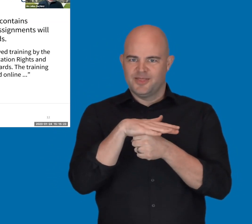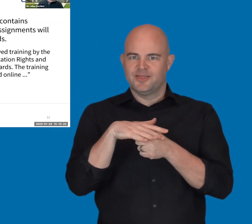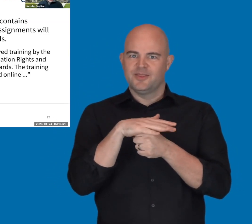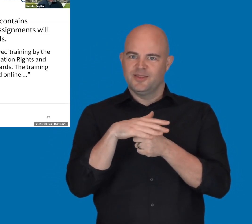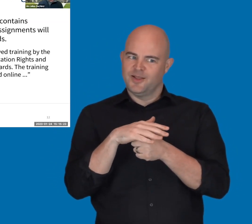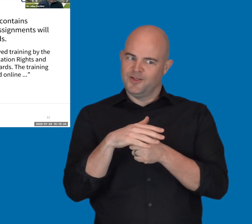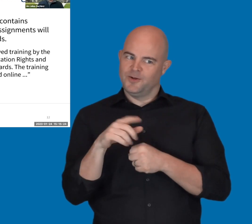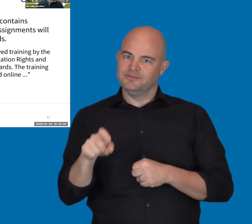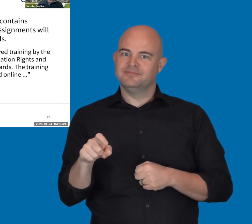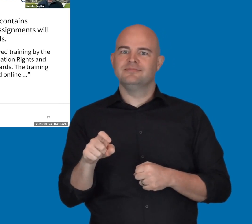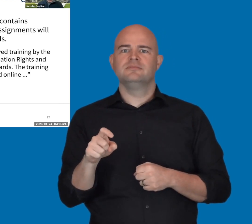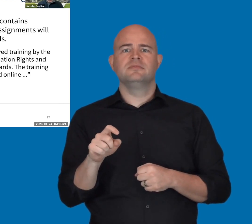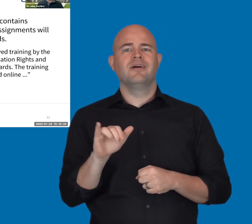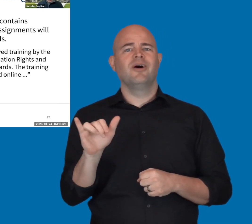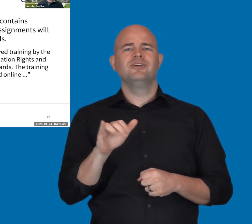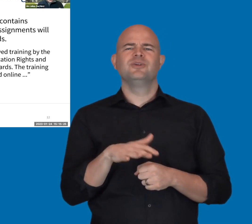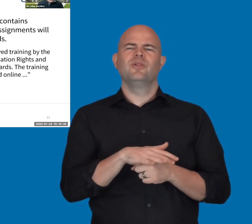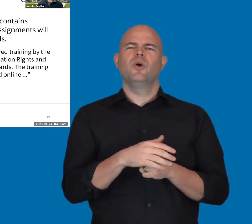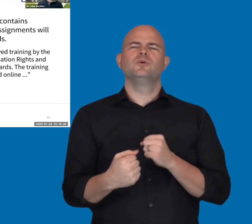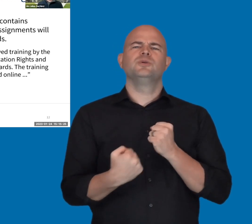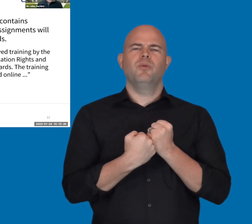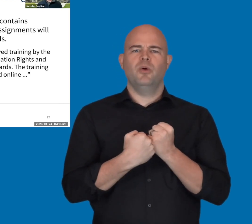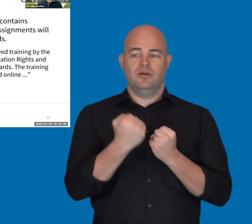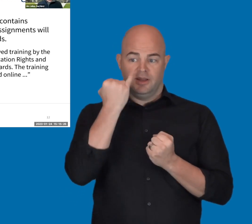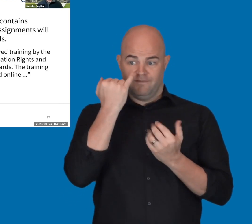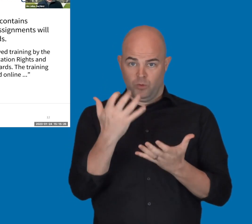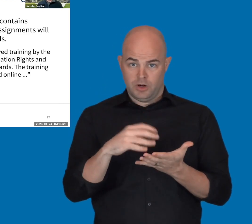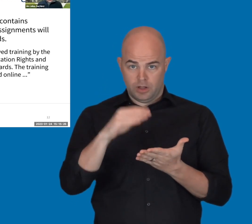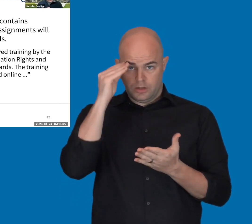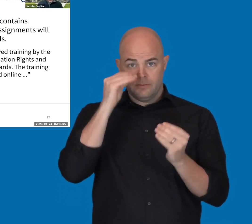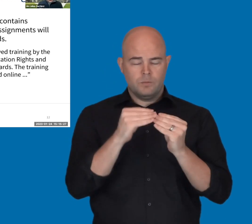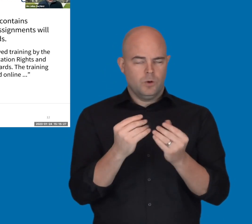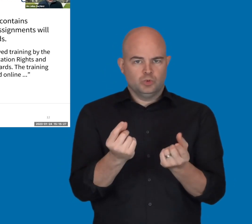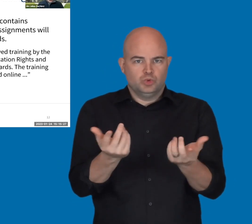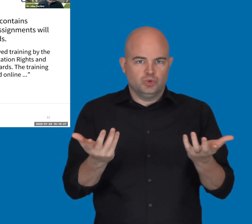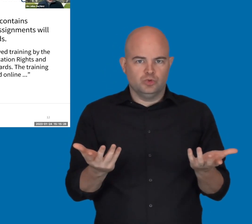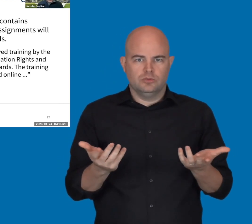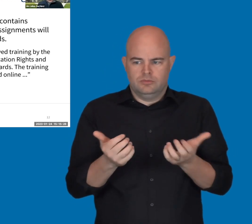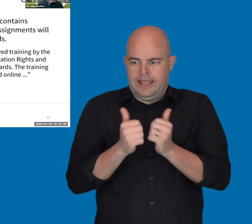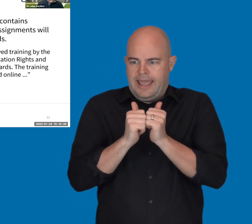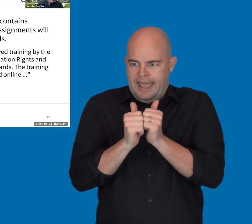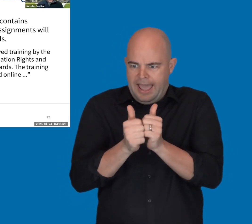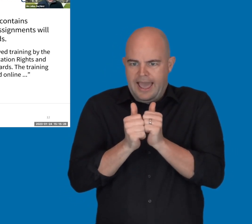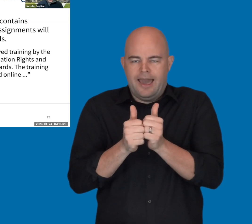We did recently have our unions and district negotiate an agreement